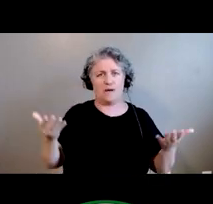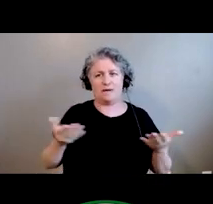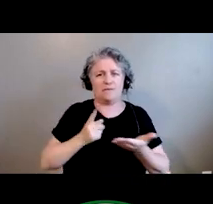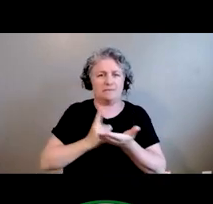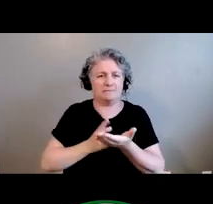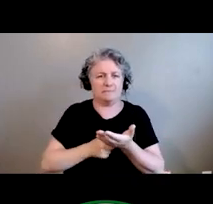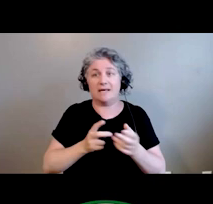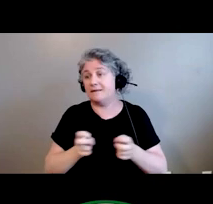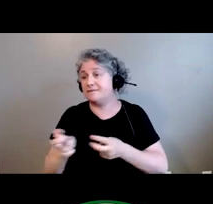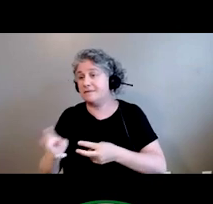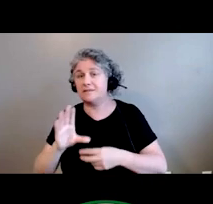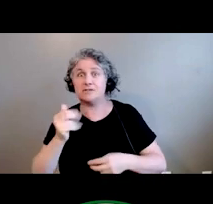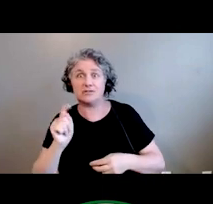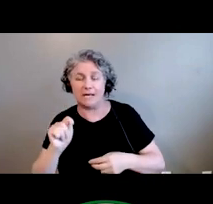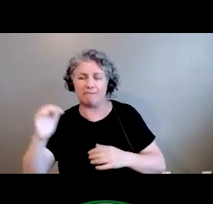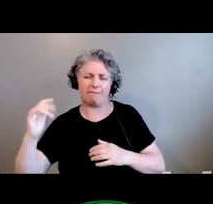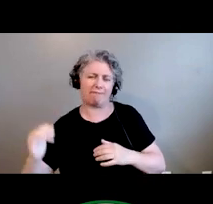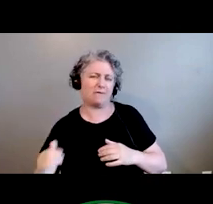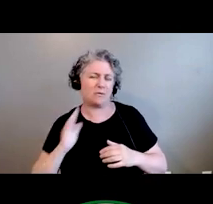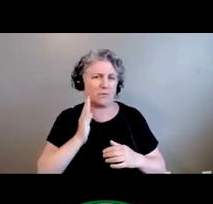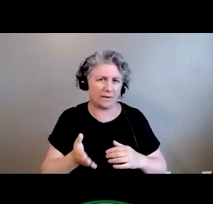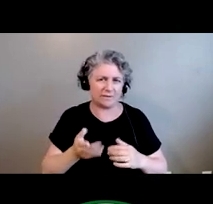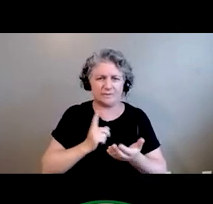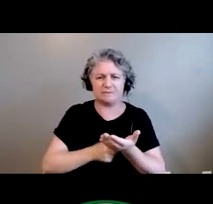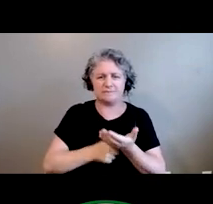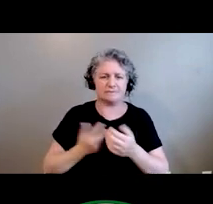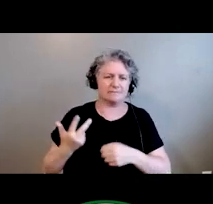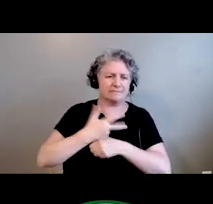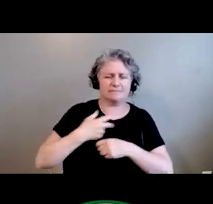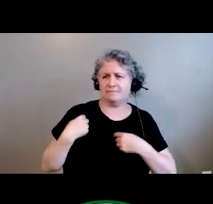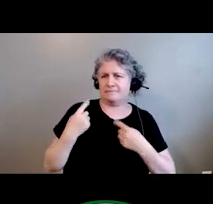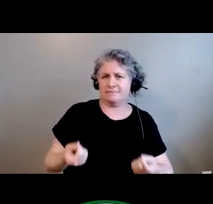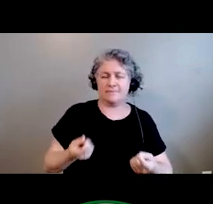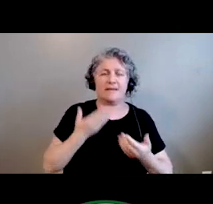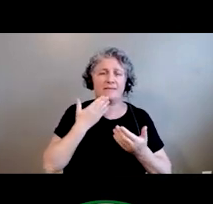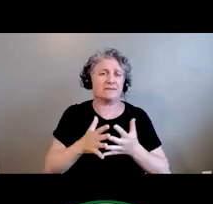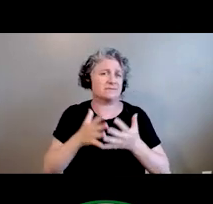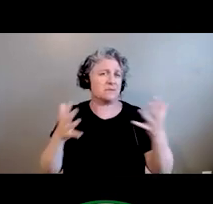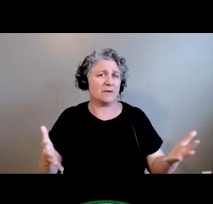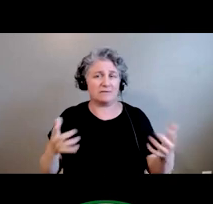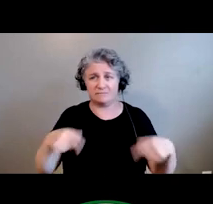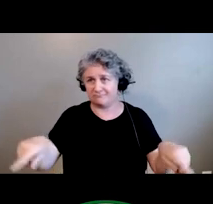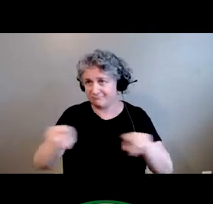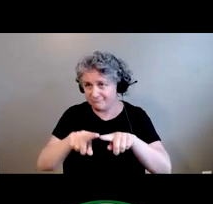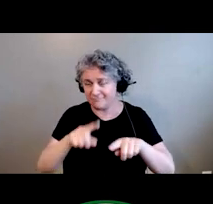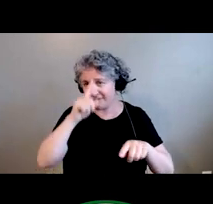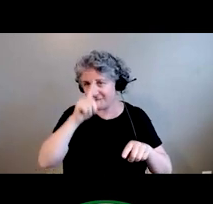I'll pass it on to TALK. Thank you. Thanks so much, Hannah. That was fantastic. What a great way to end the conference with